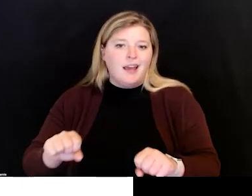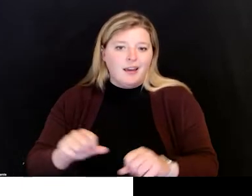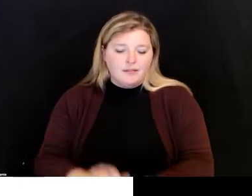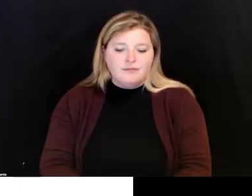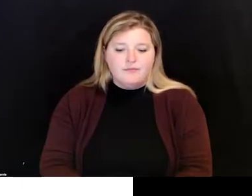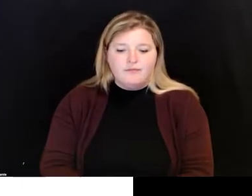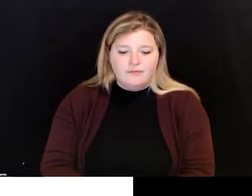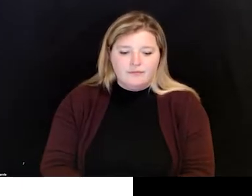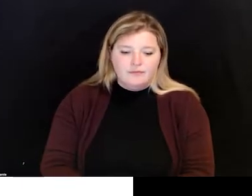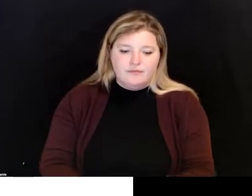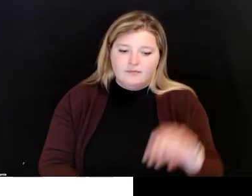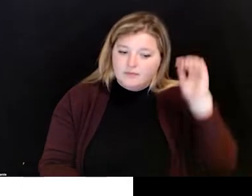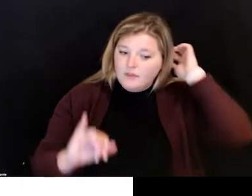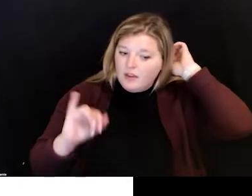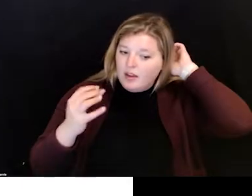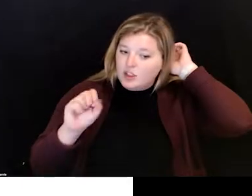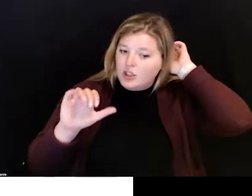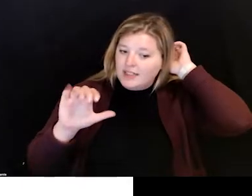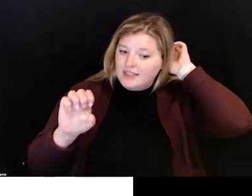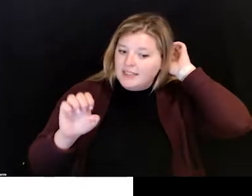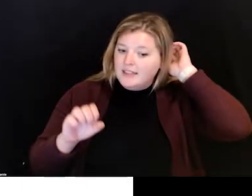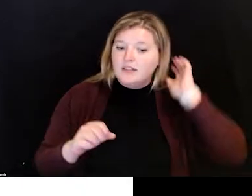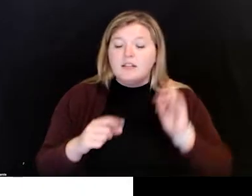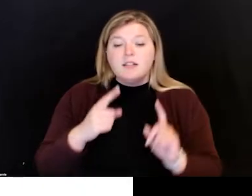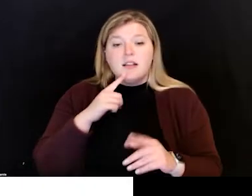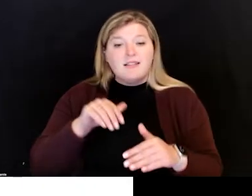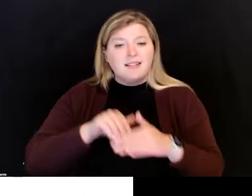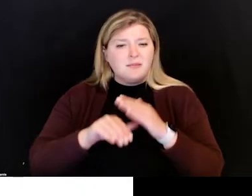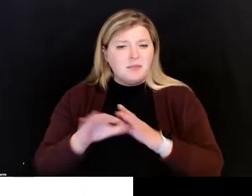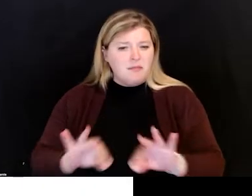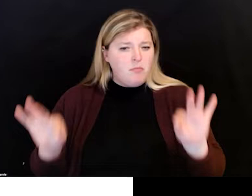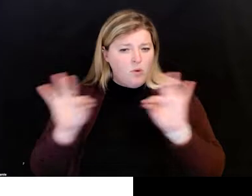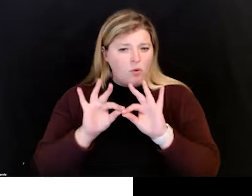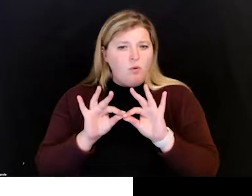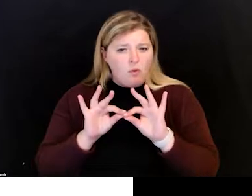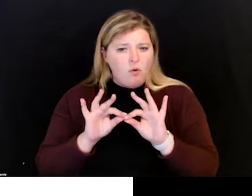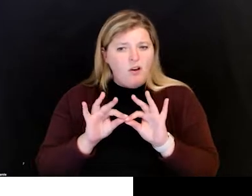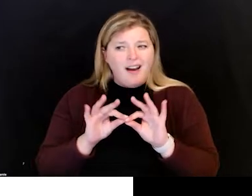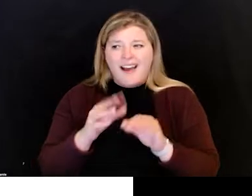[Jessica] This is Jessie. Accessibility is important, and it's for everyone.